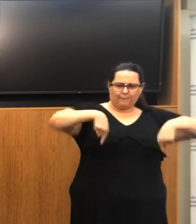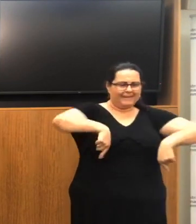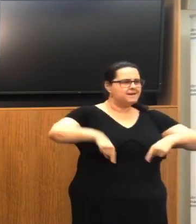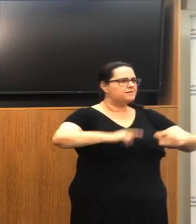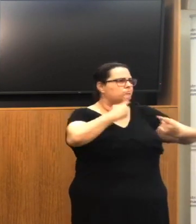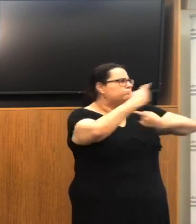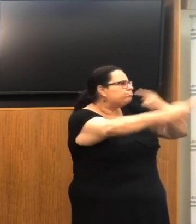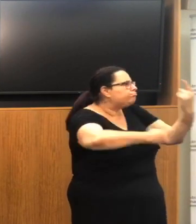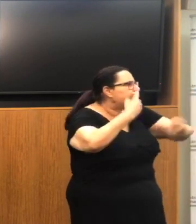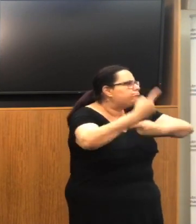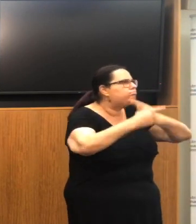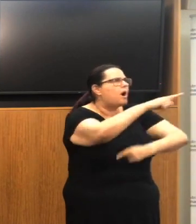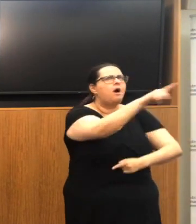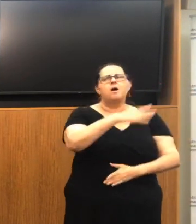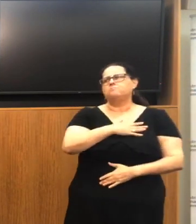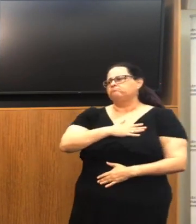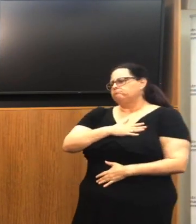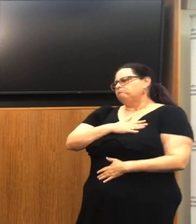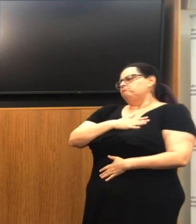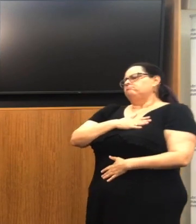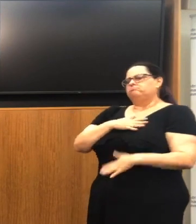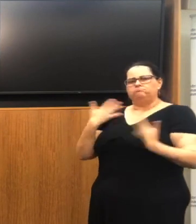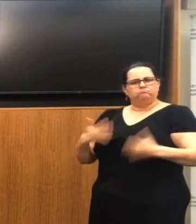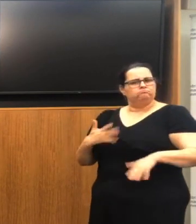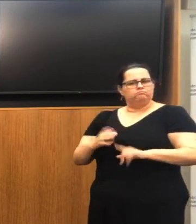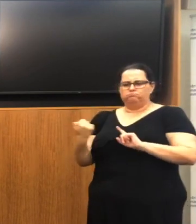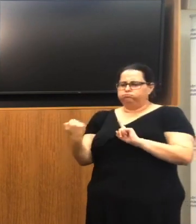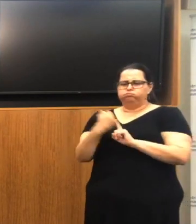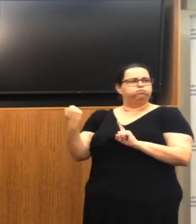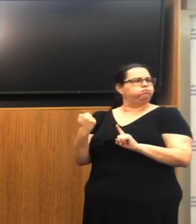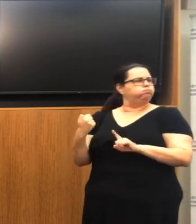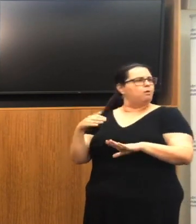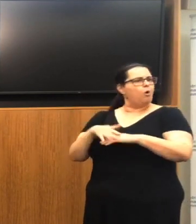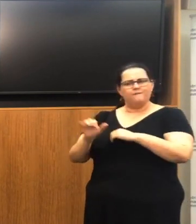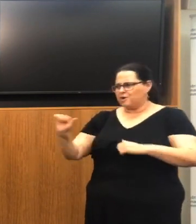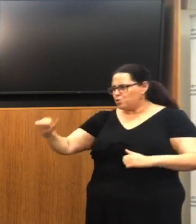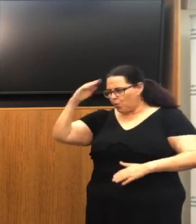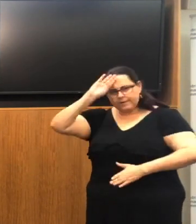so eloquently, your experience, your practical experience,